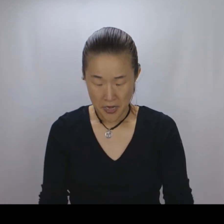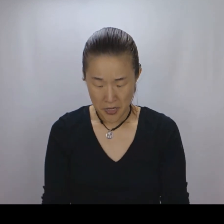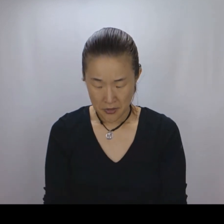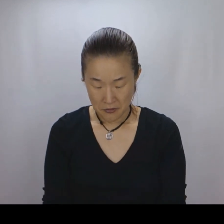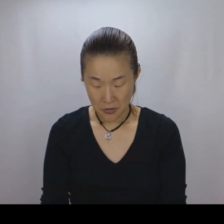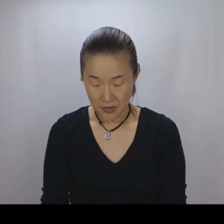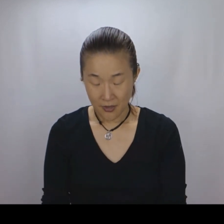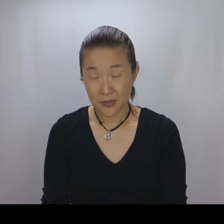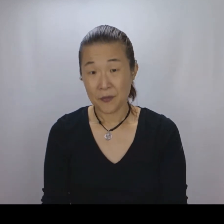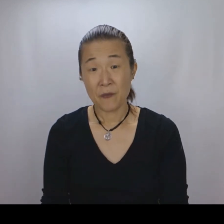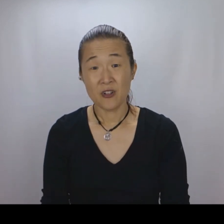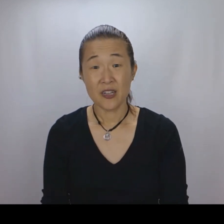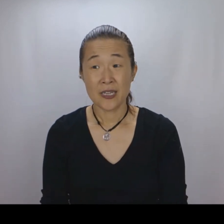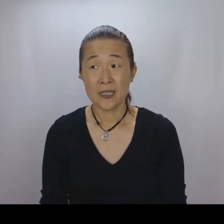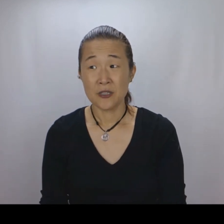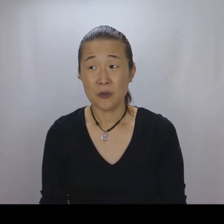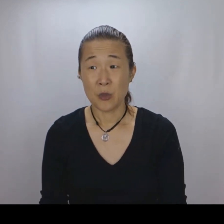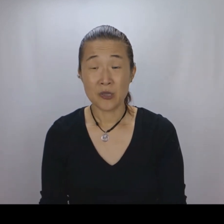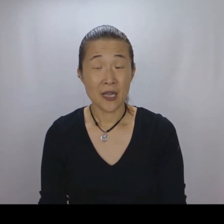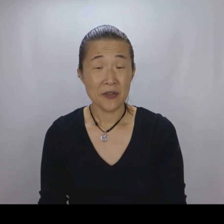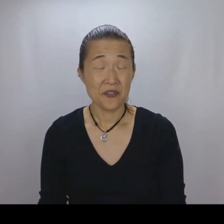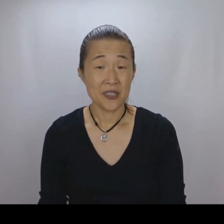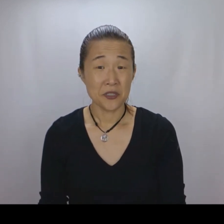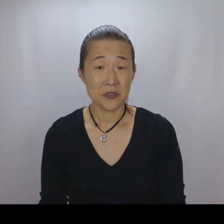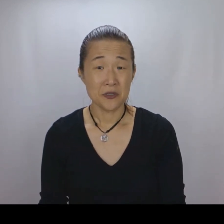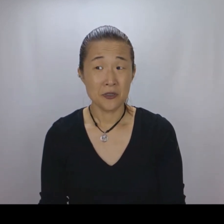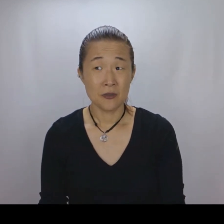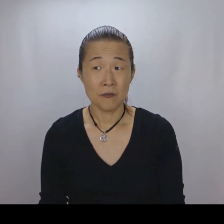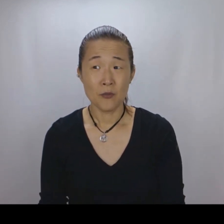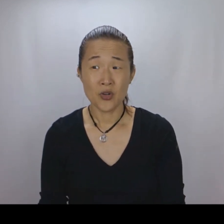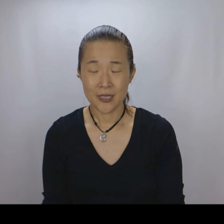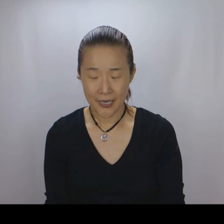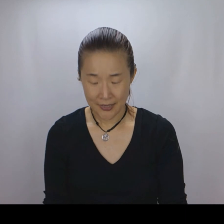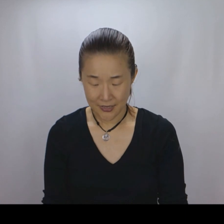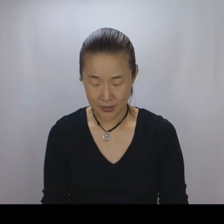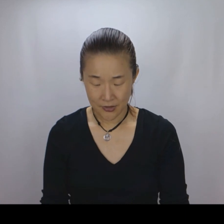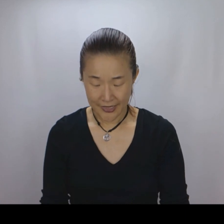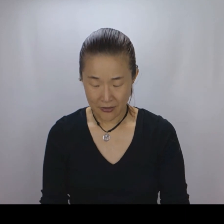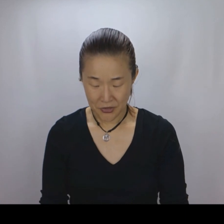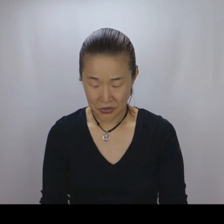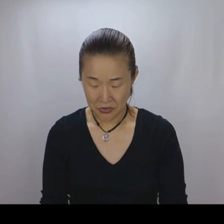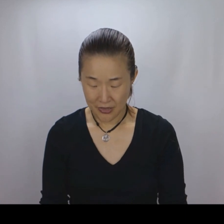And those are all the people in your public life that you're more than likely to encounter.